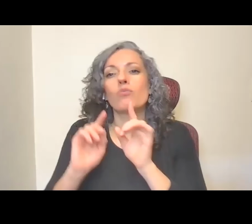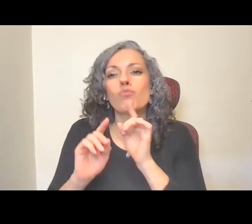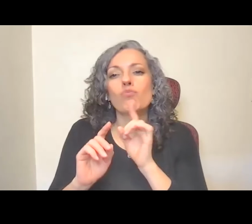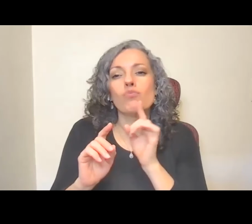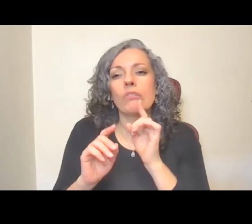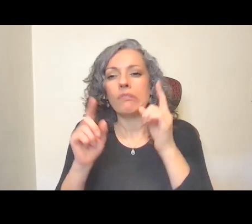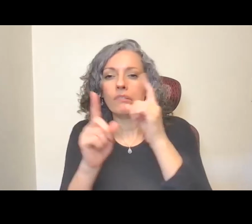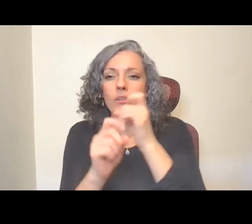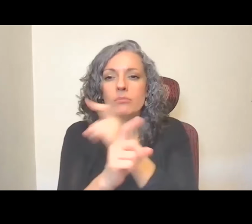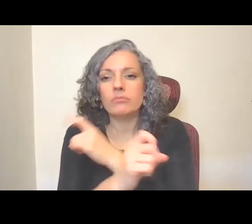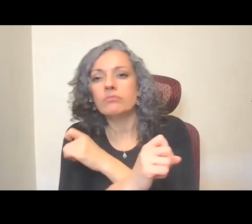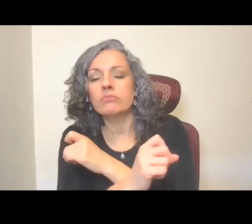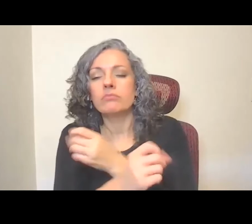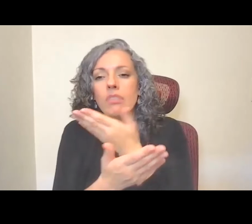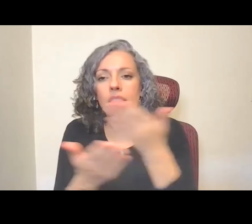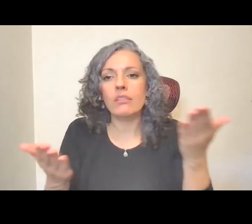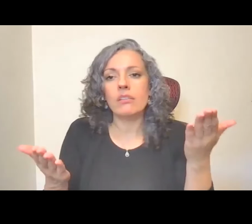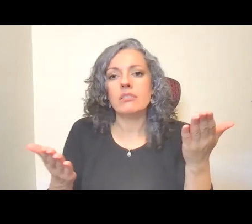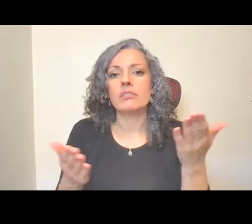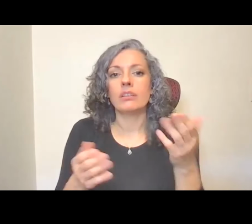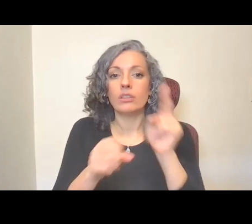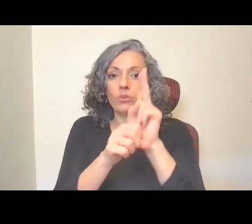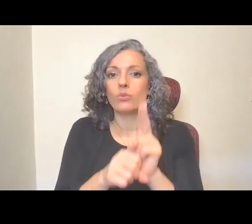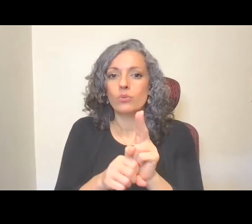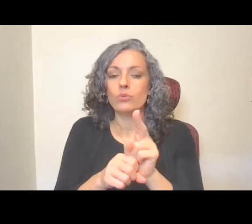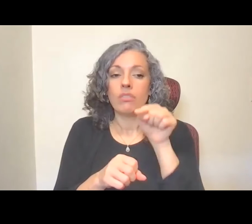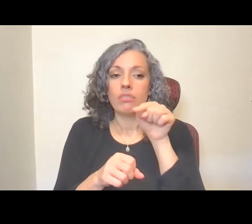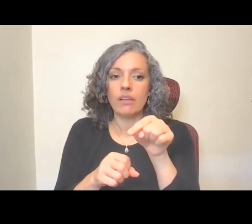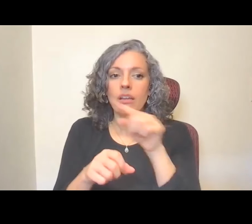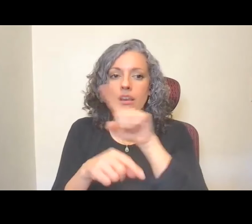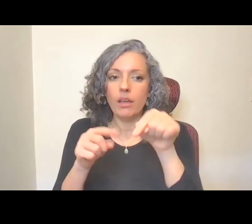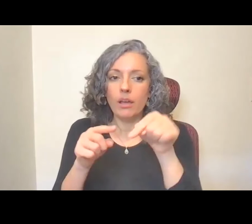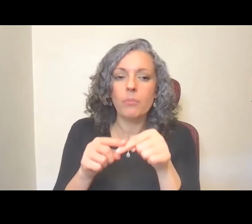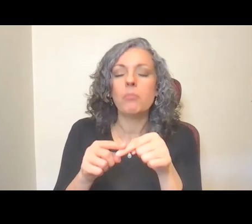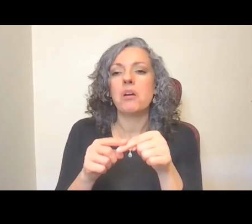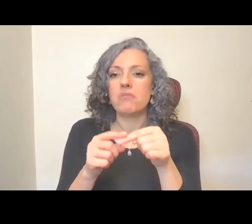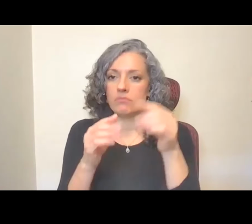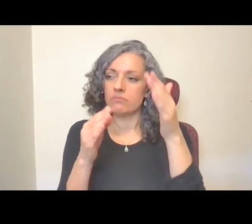components that will be reused, so it's about prioritization. The important thing